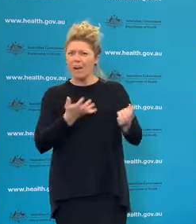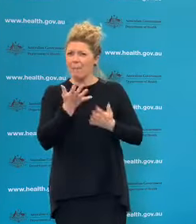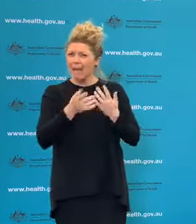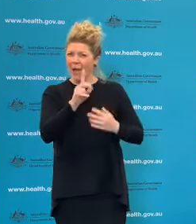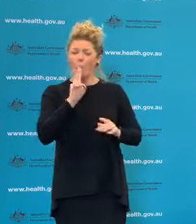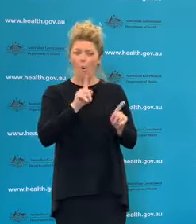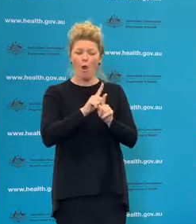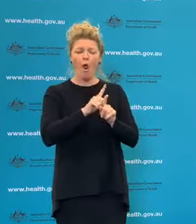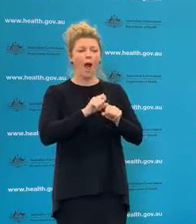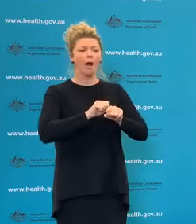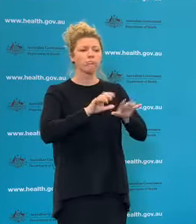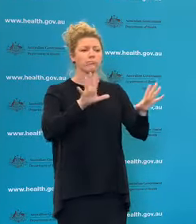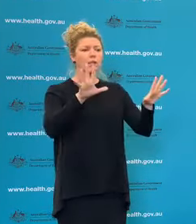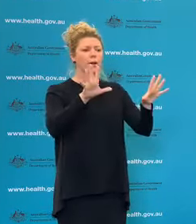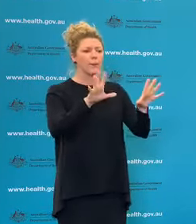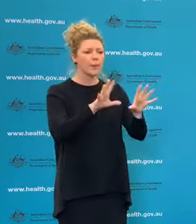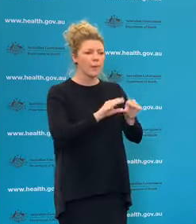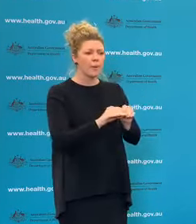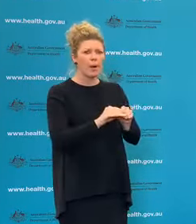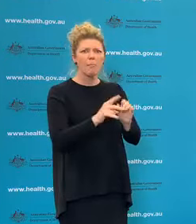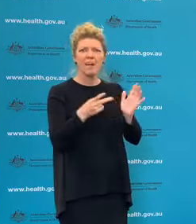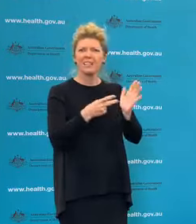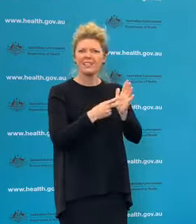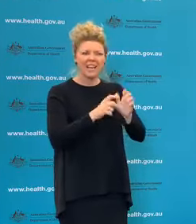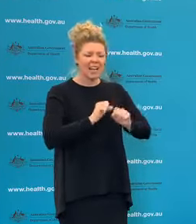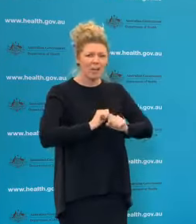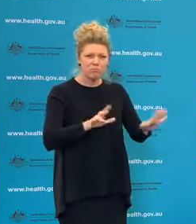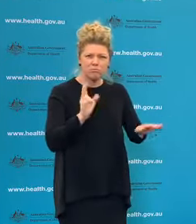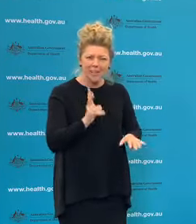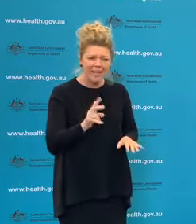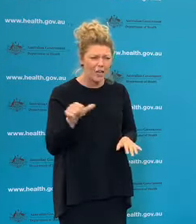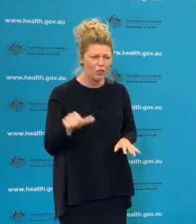put in place to stop the spread, there shouldn't be new cases emerging?